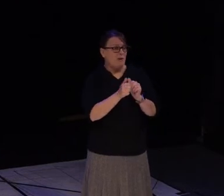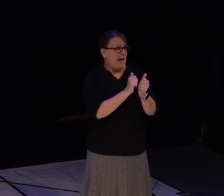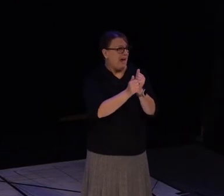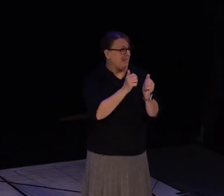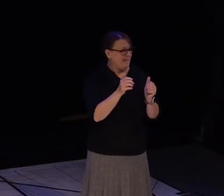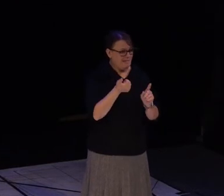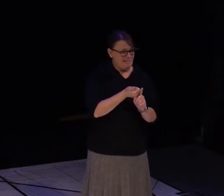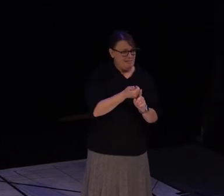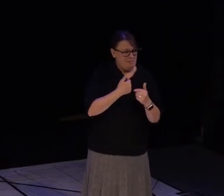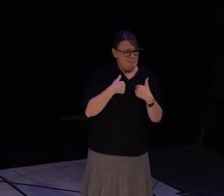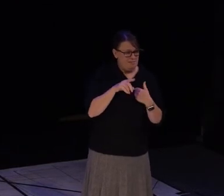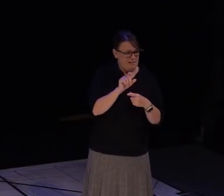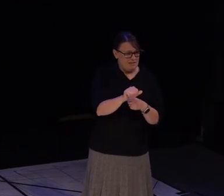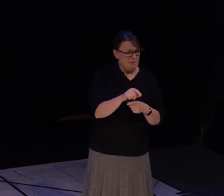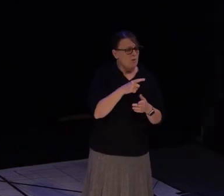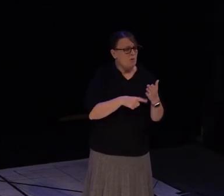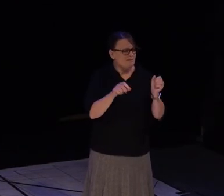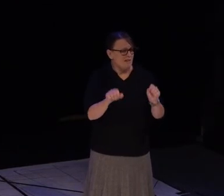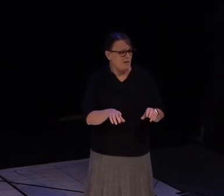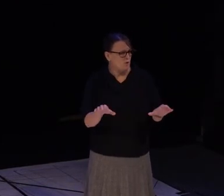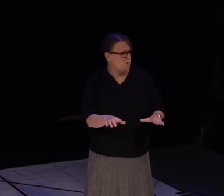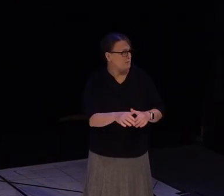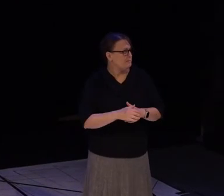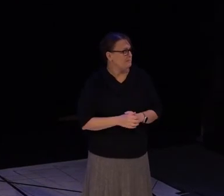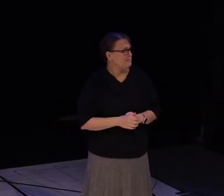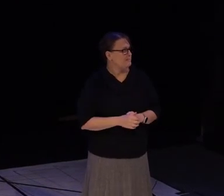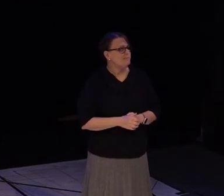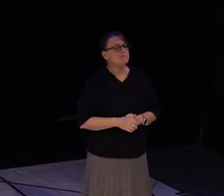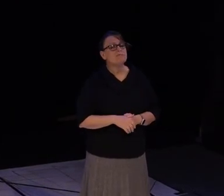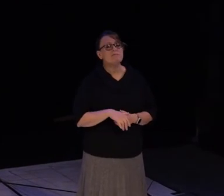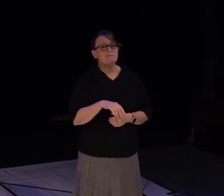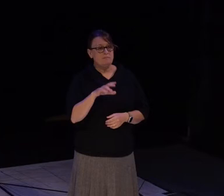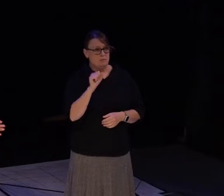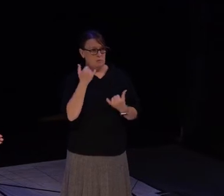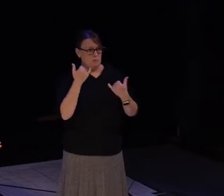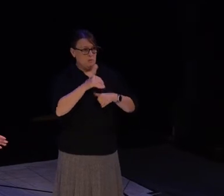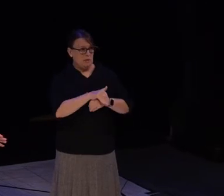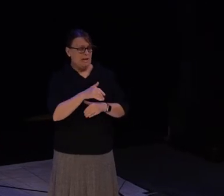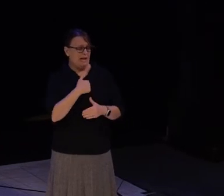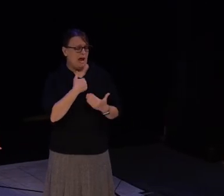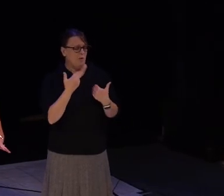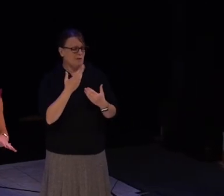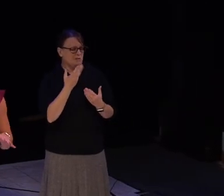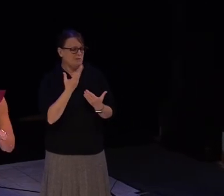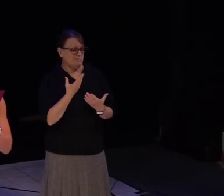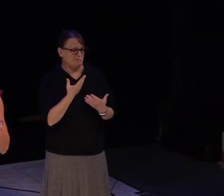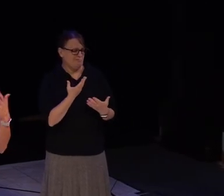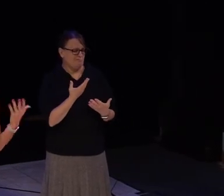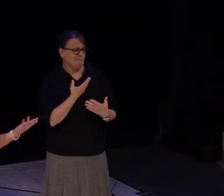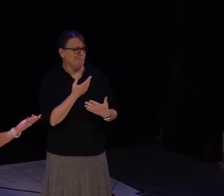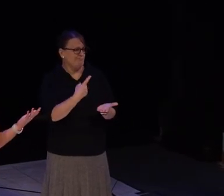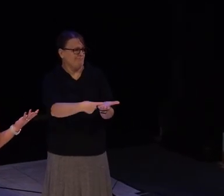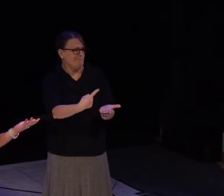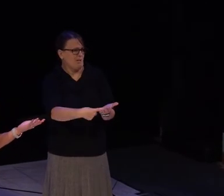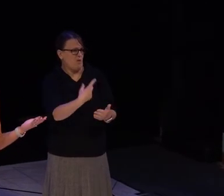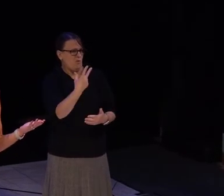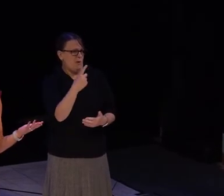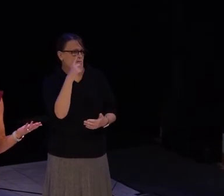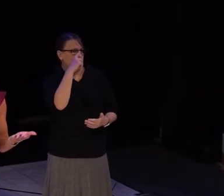And what they're truly capable of. So tonight I want to break down three myths that surround athletics